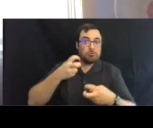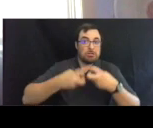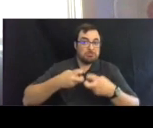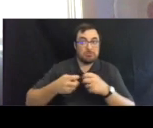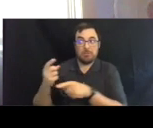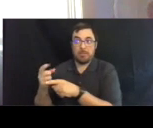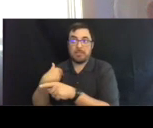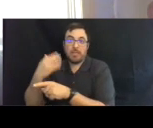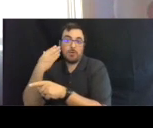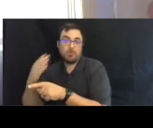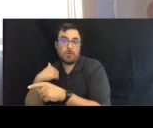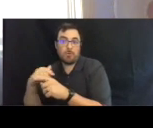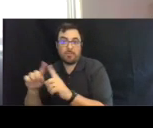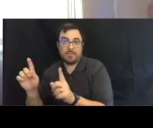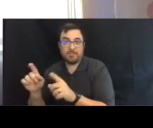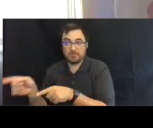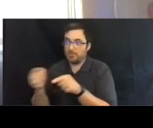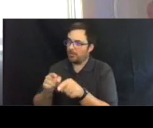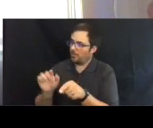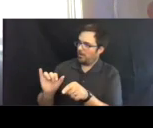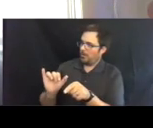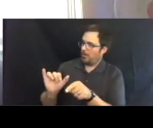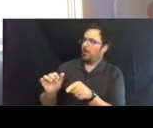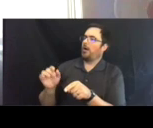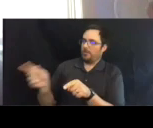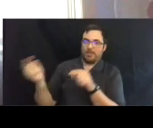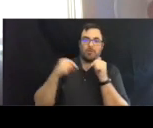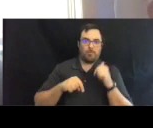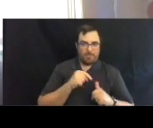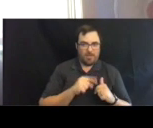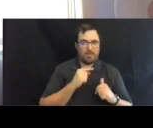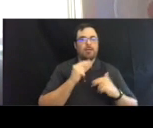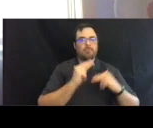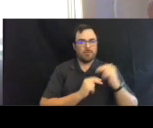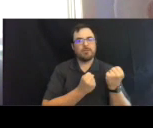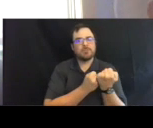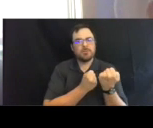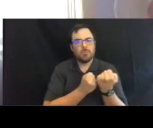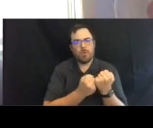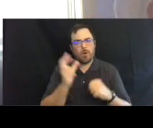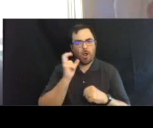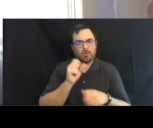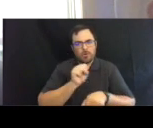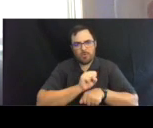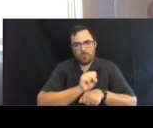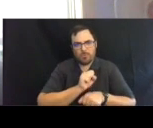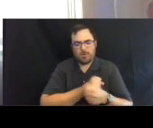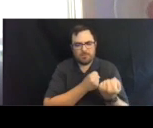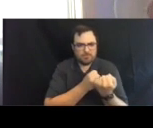then you'd want to know about that so you could go back and do some auditory work with the child to make sure they can hear the difference between the